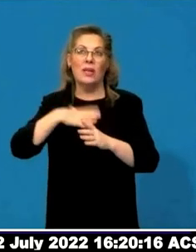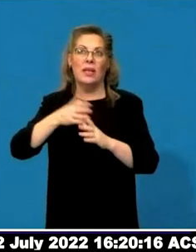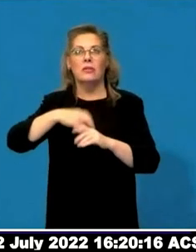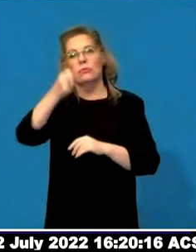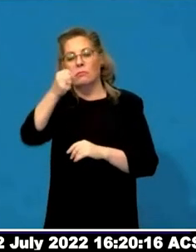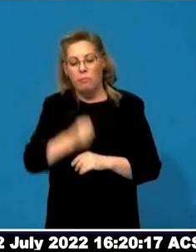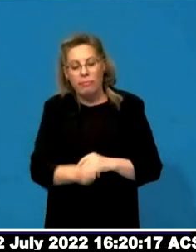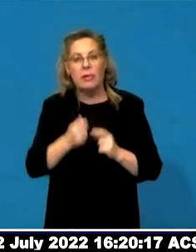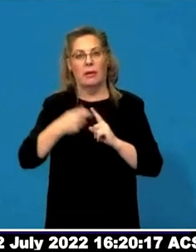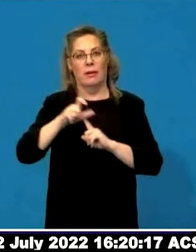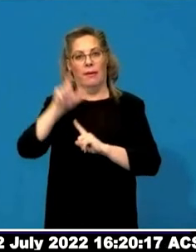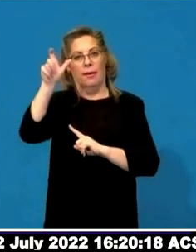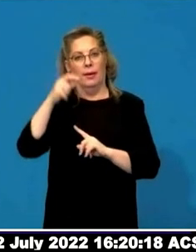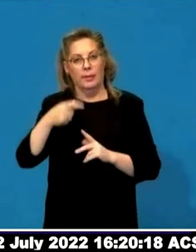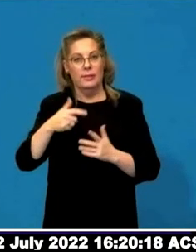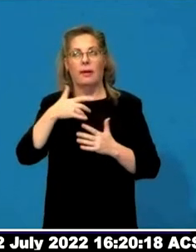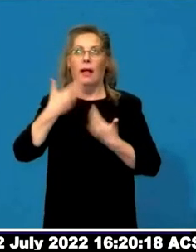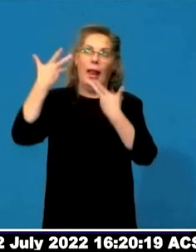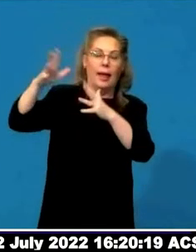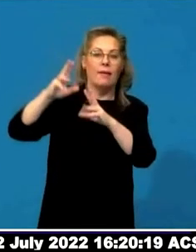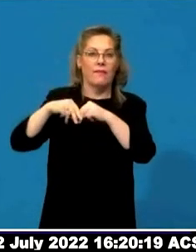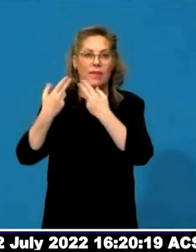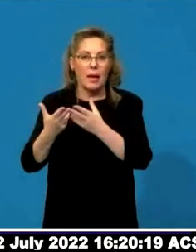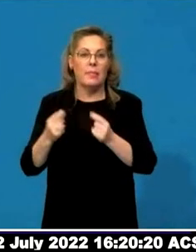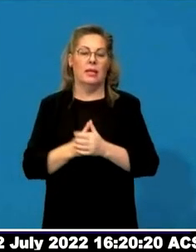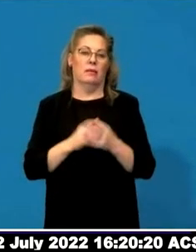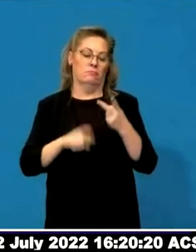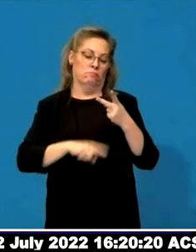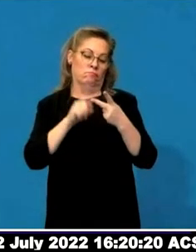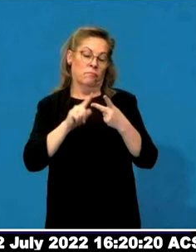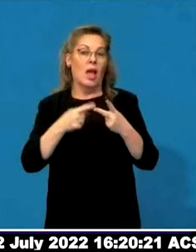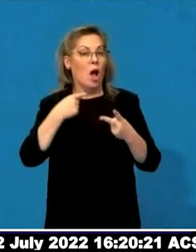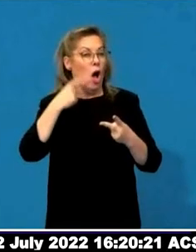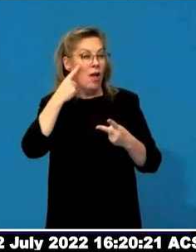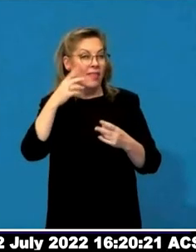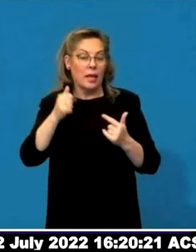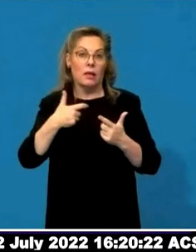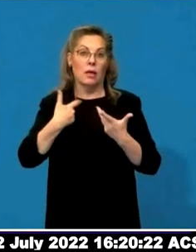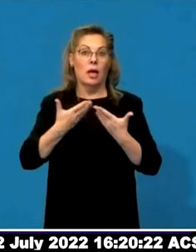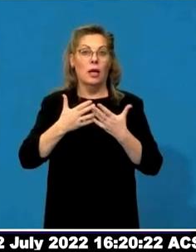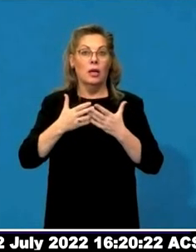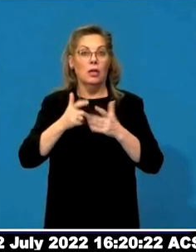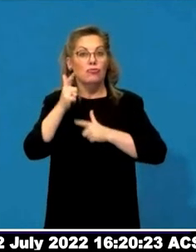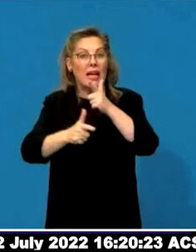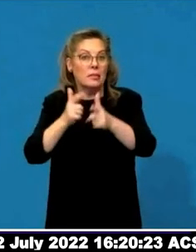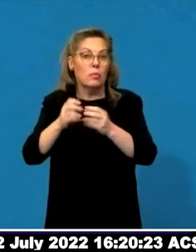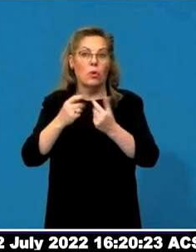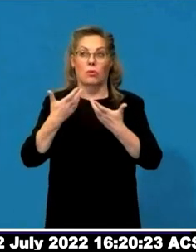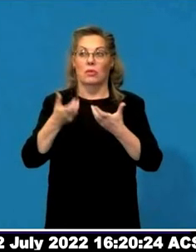And access public transport, like ferry service